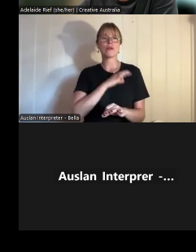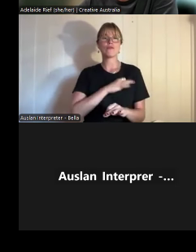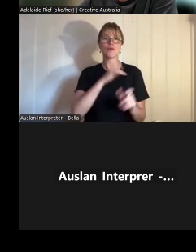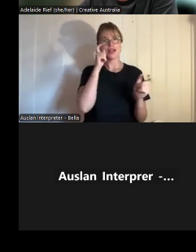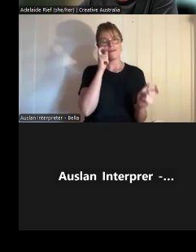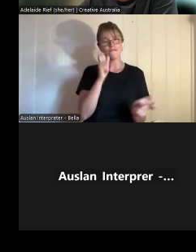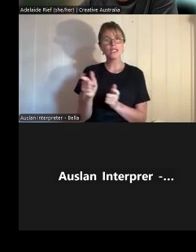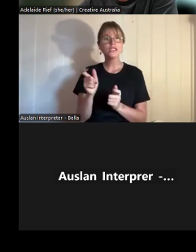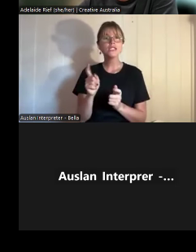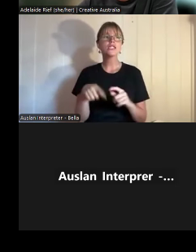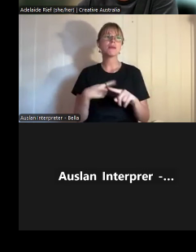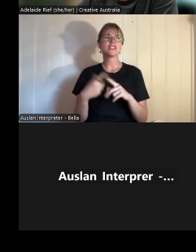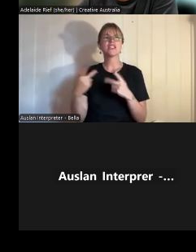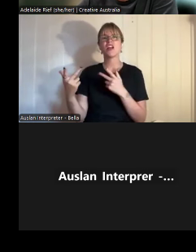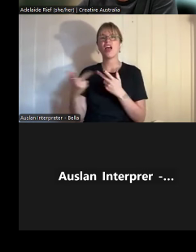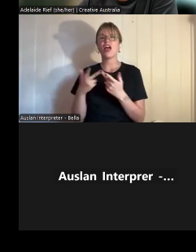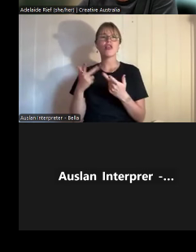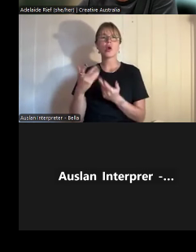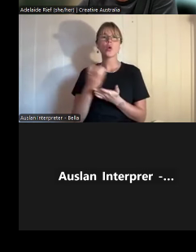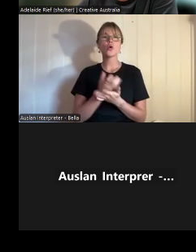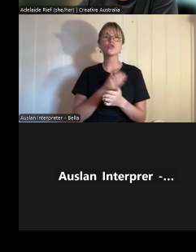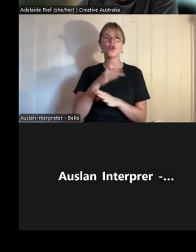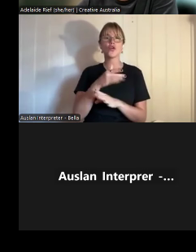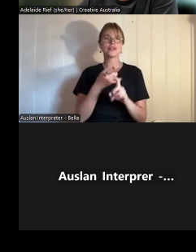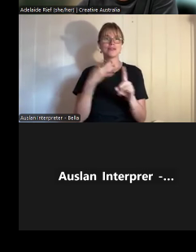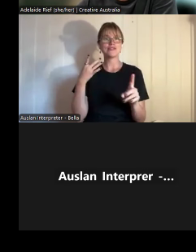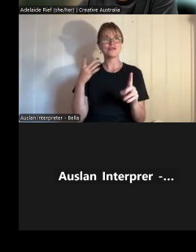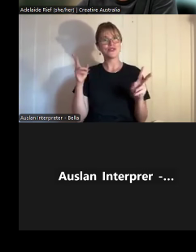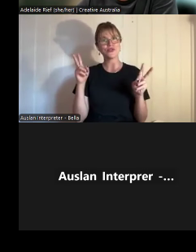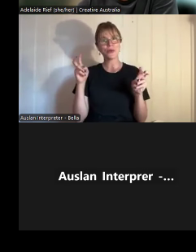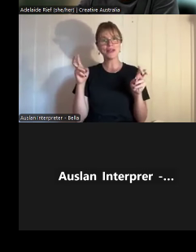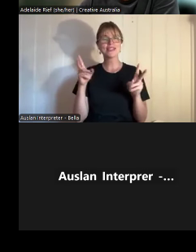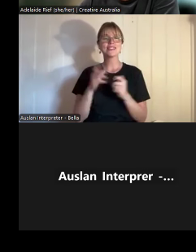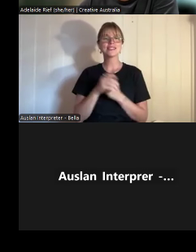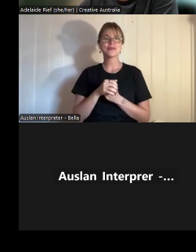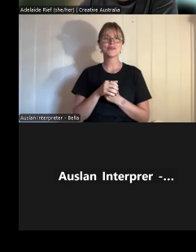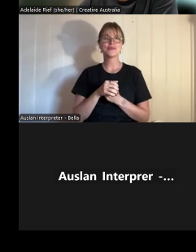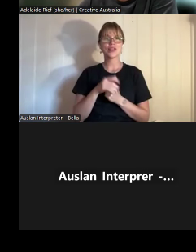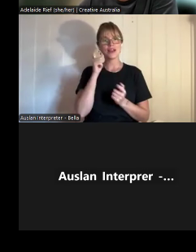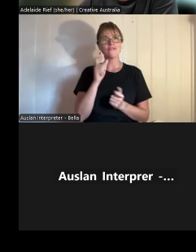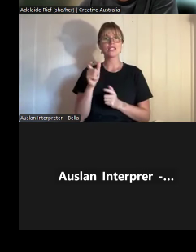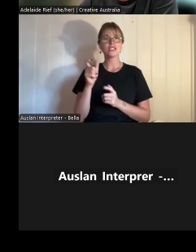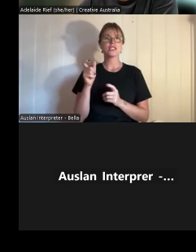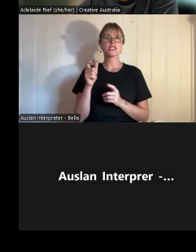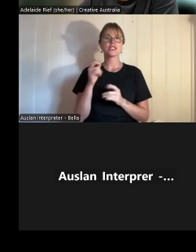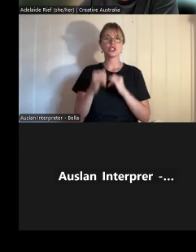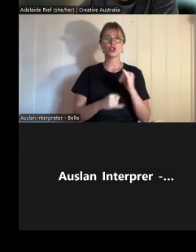and a range of other courses on specific topics. The Governance Institute of Australia again,